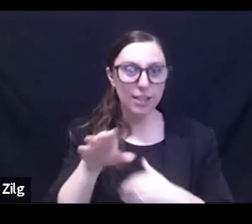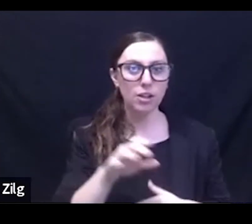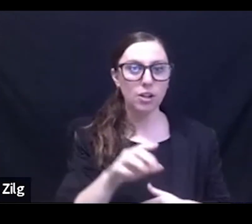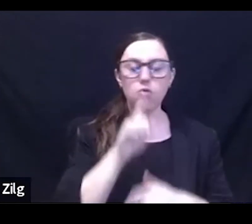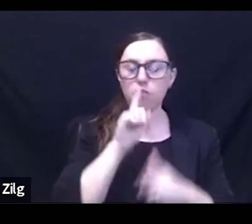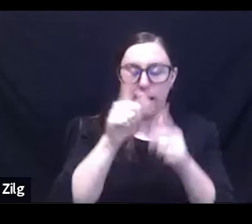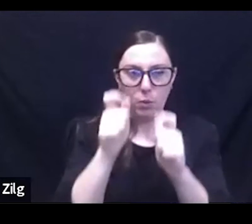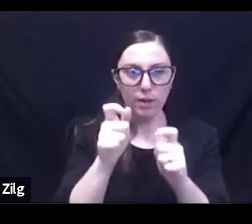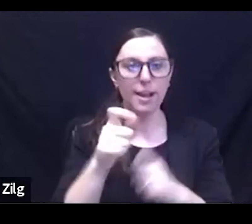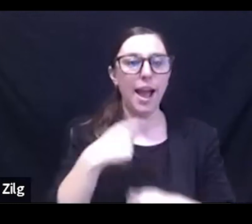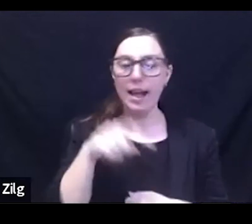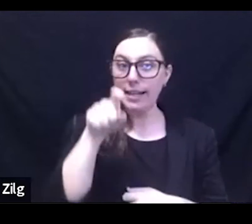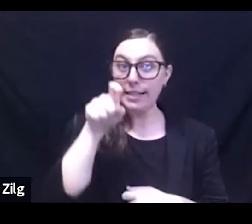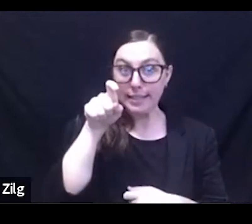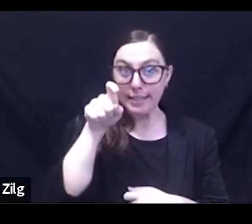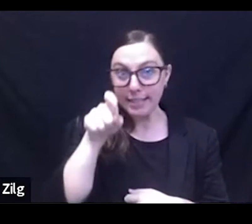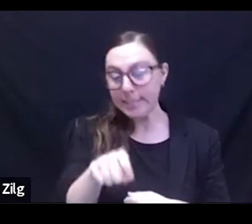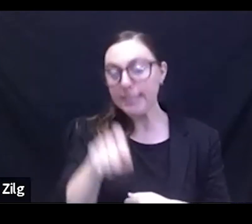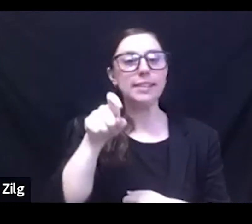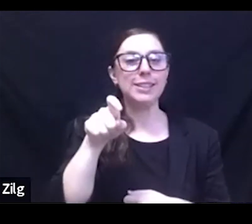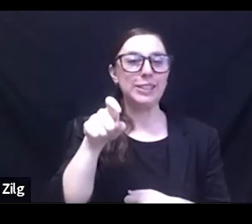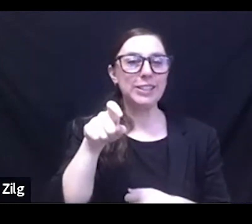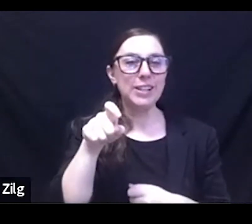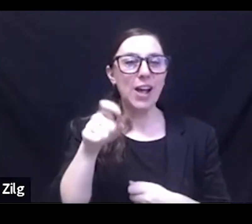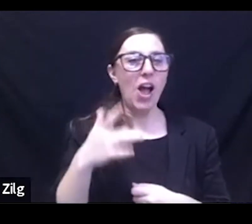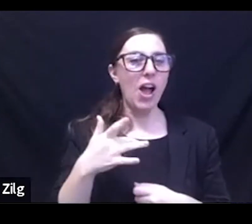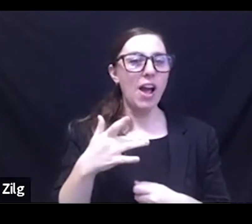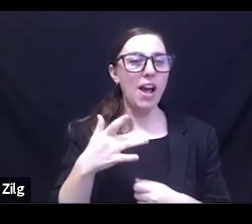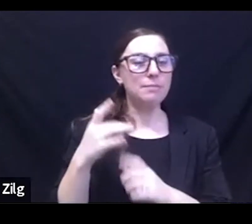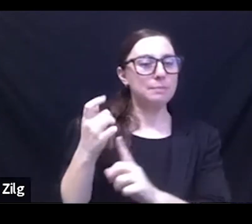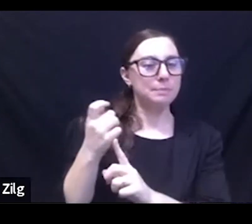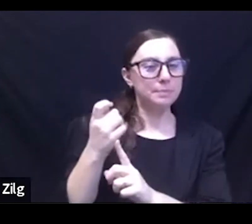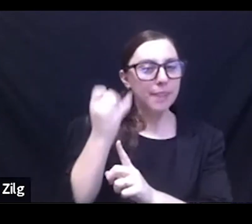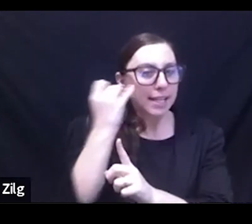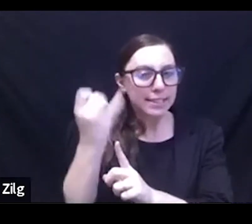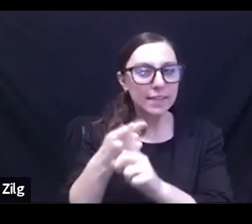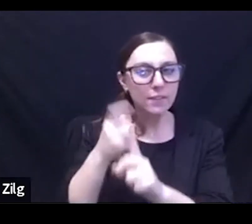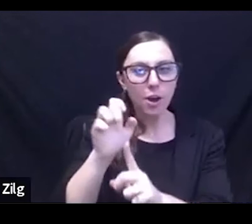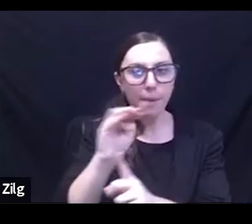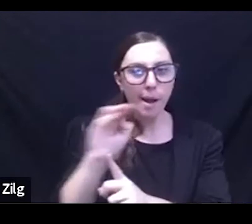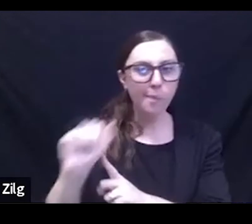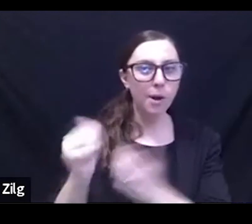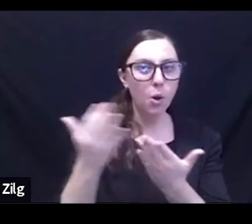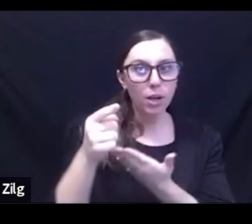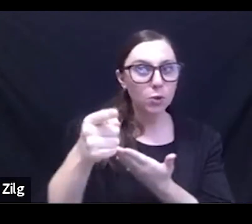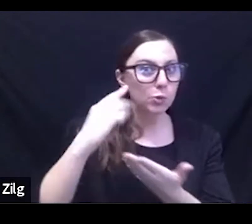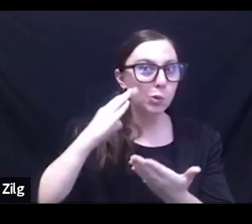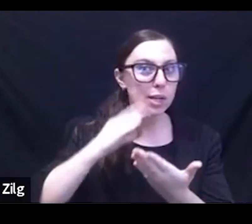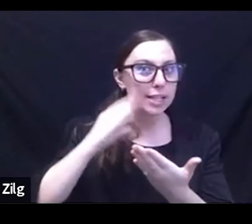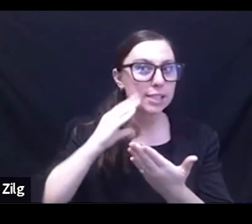Real quickly, I have to get a feel from Emma about what you had to go through in the